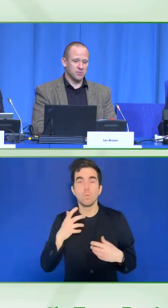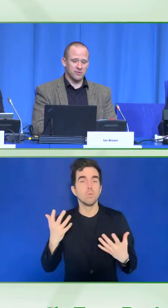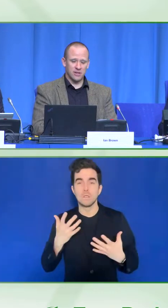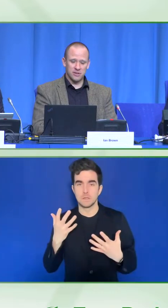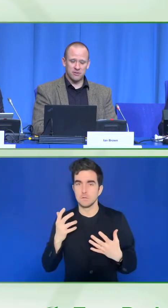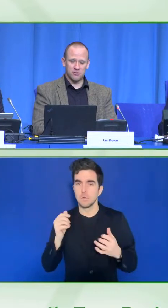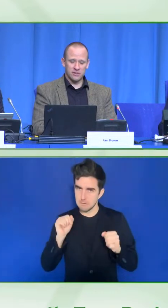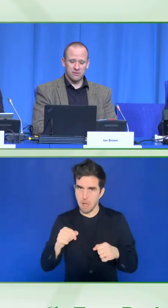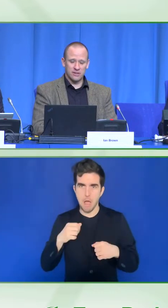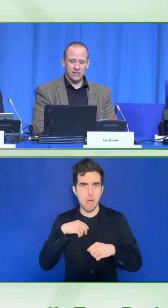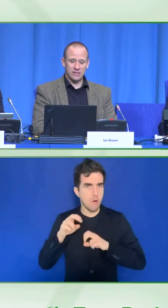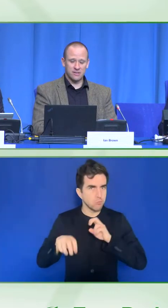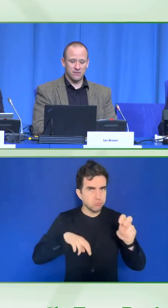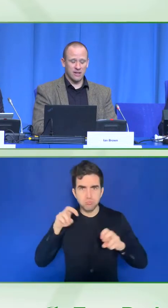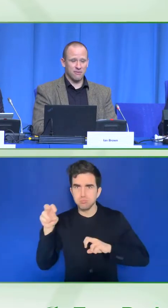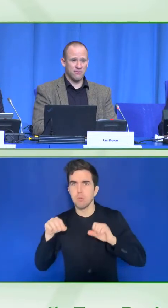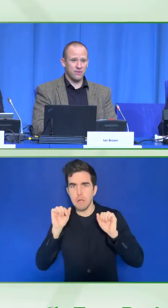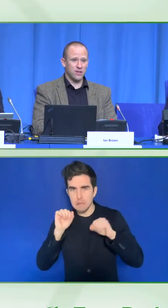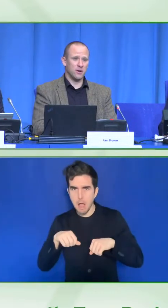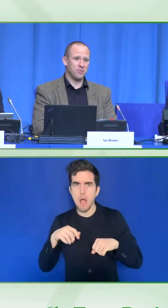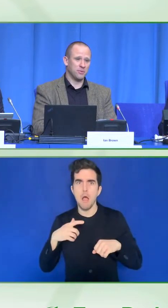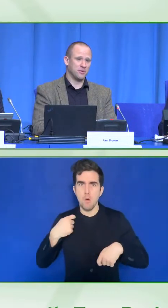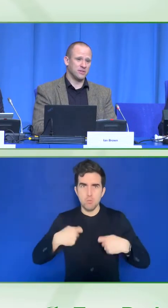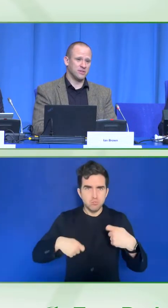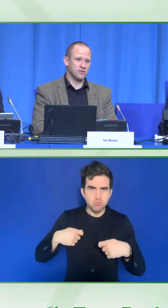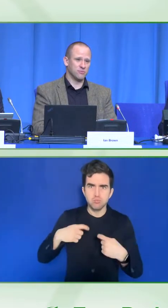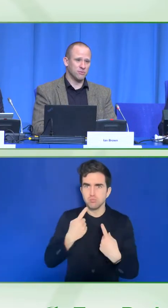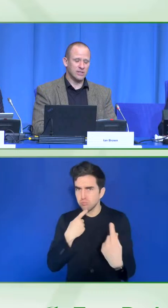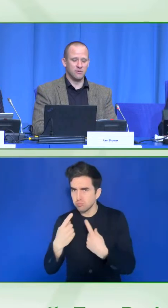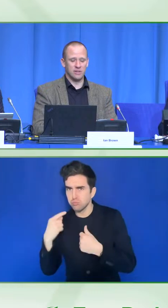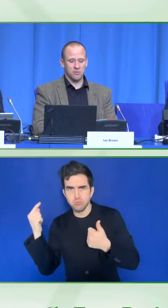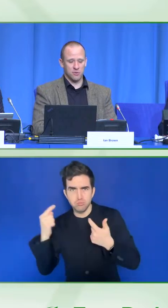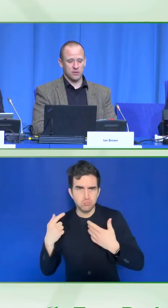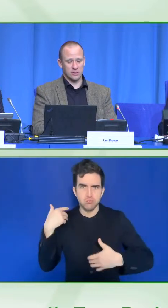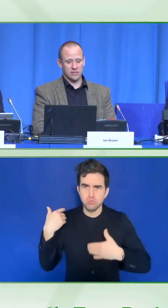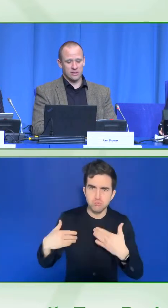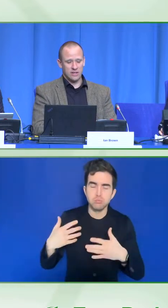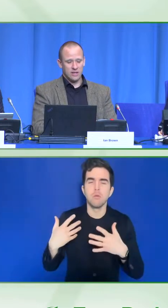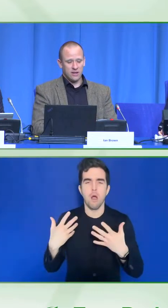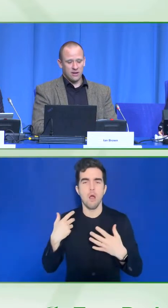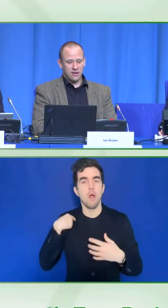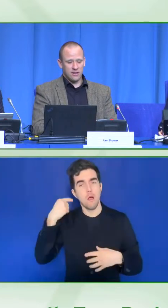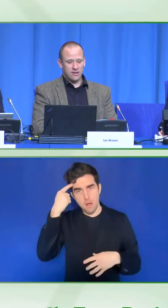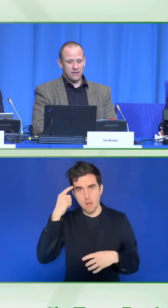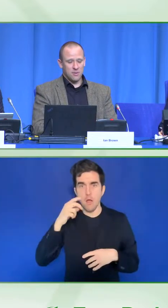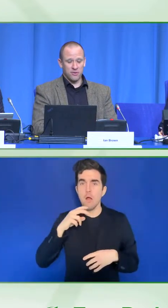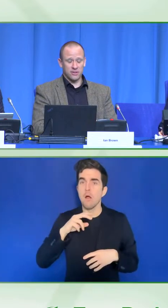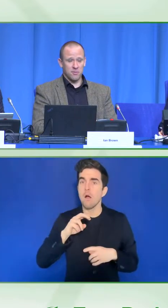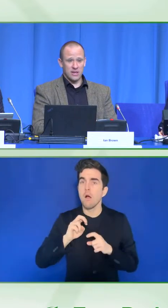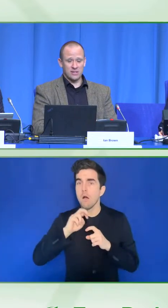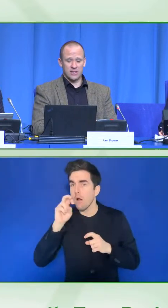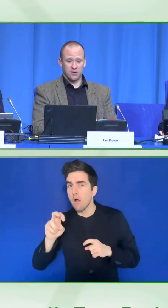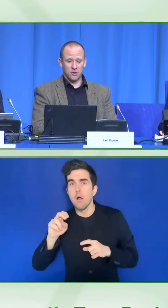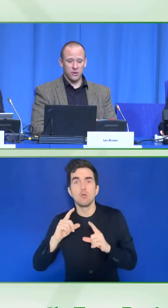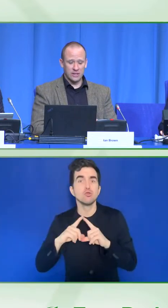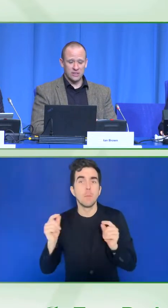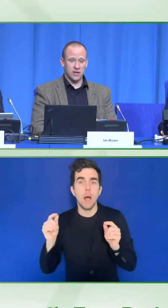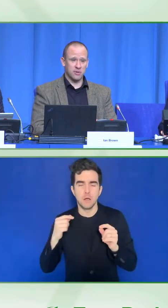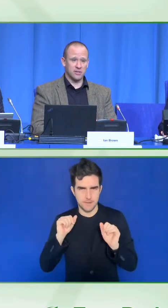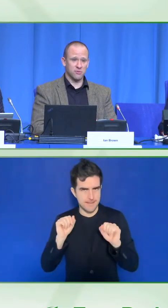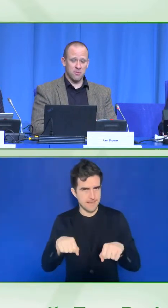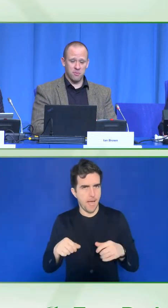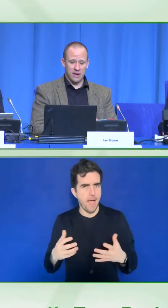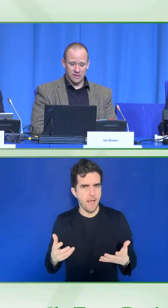in capacity building both of the students, and the University themselves, so that they